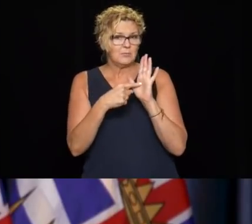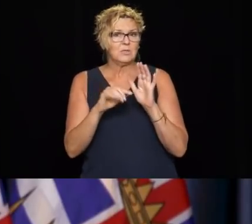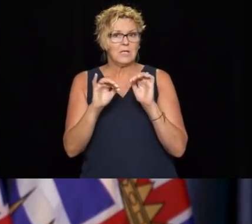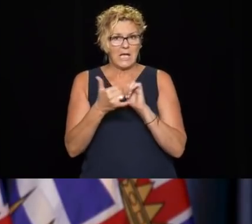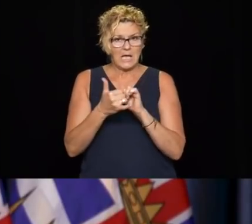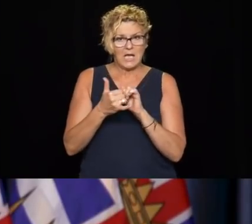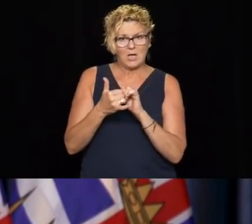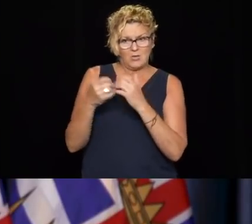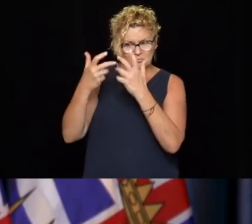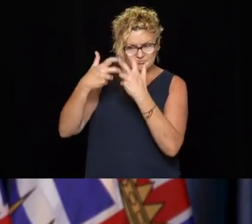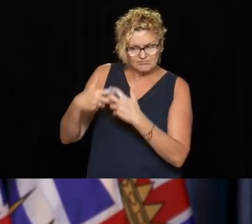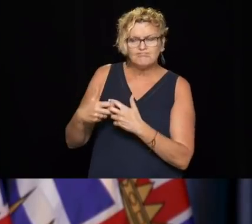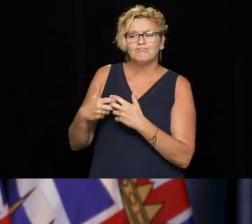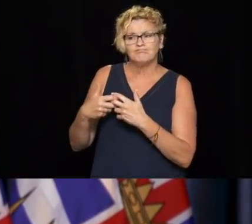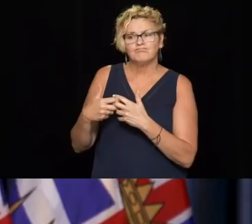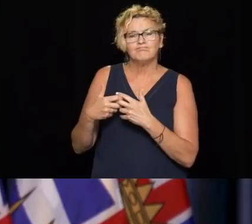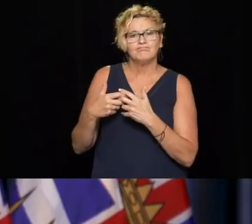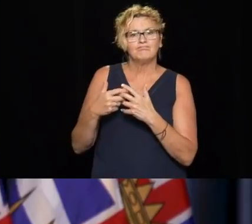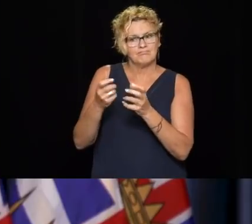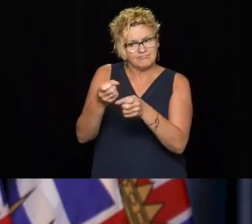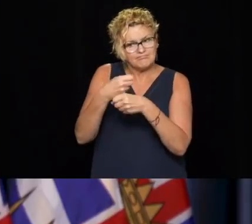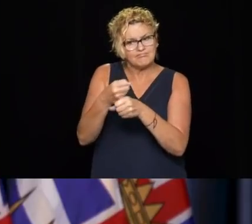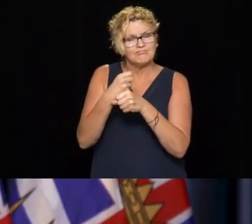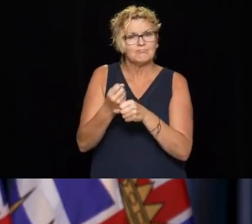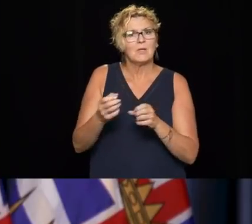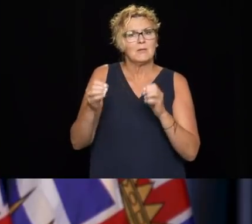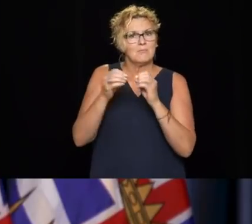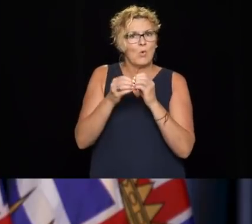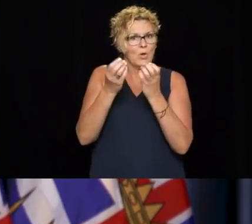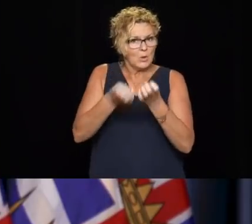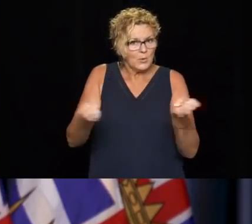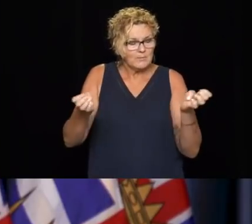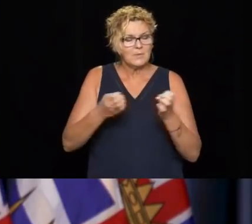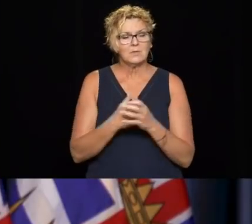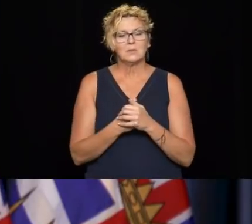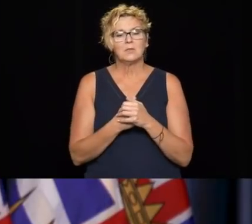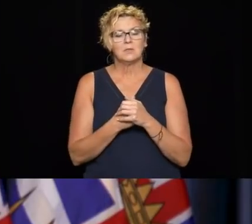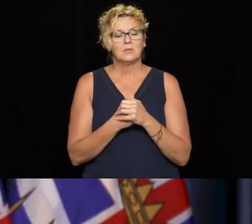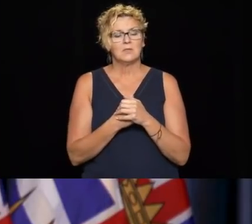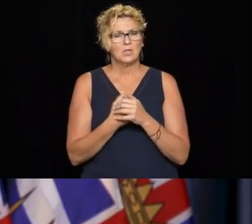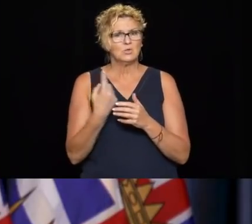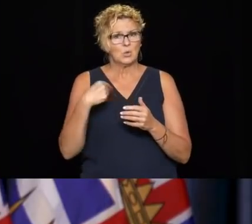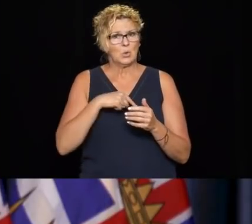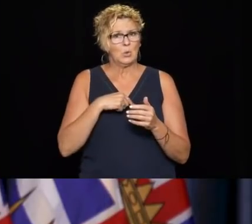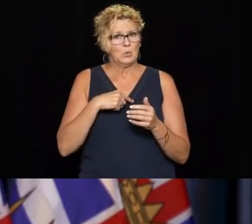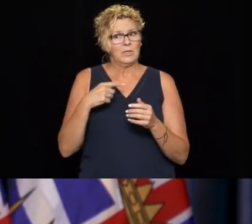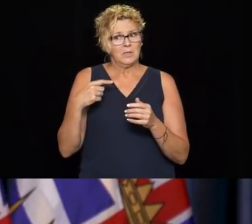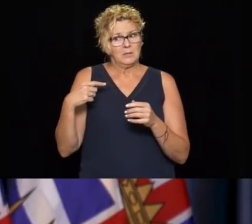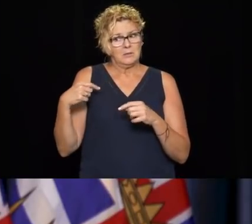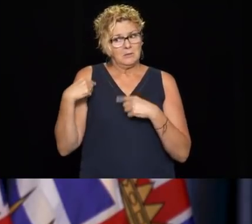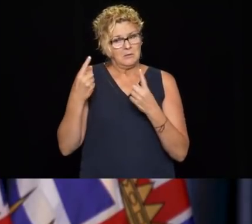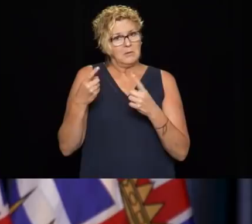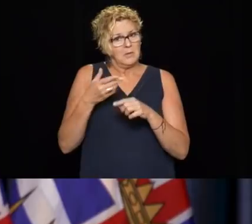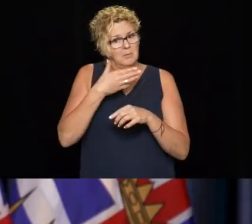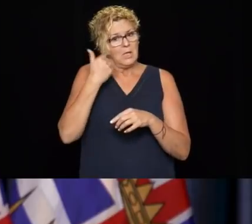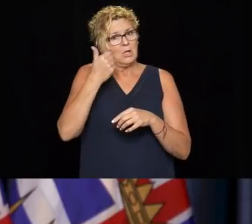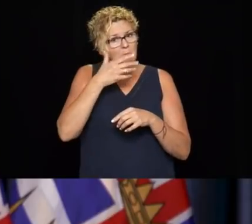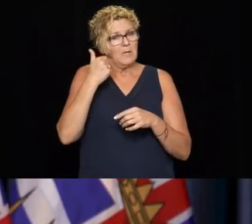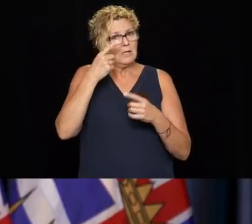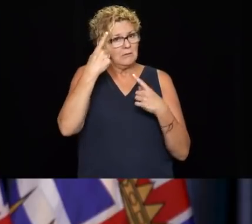the province of Ontario and 3M, recently with respect to the N95 respirators and governments across the country working together to develop more domestic sources for PPE